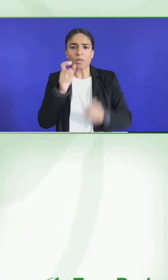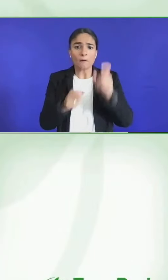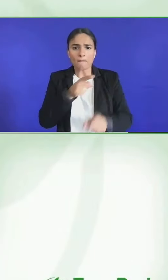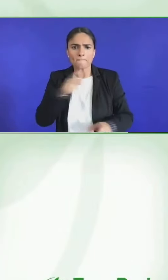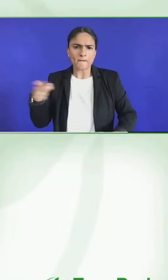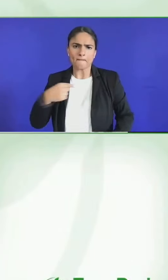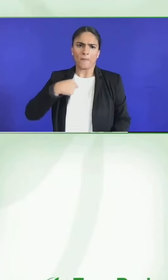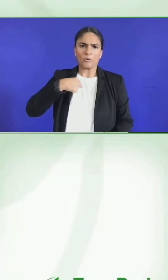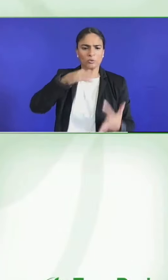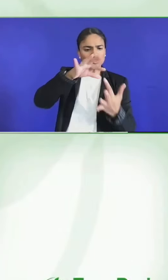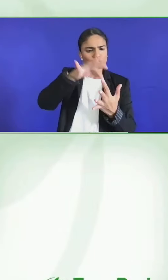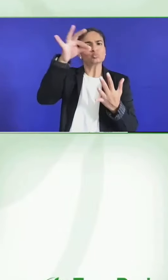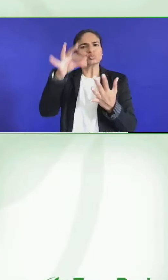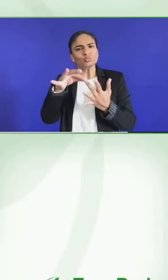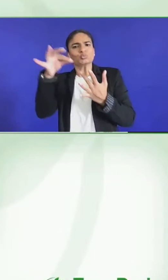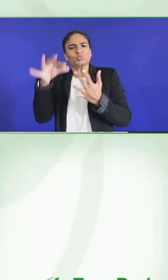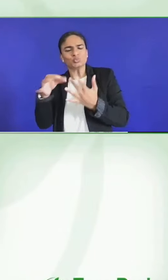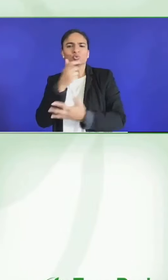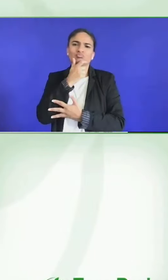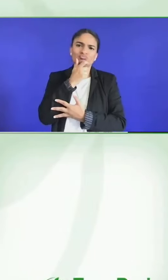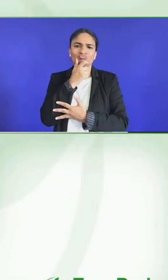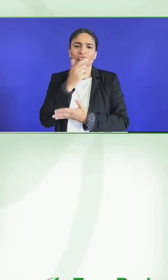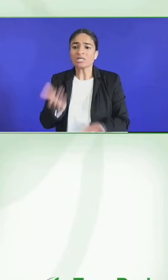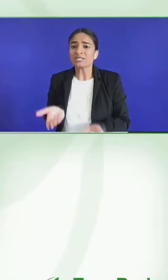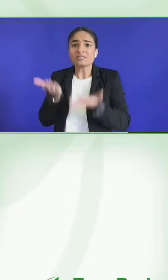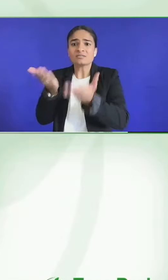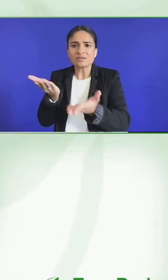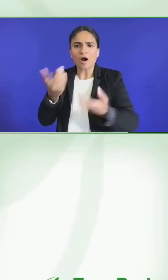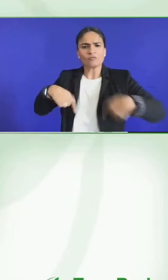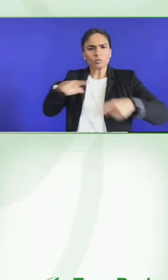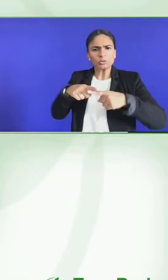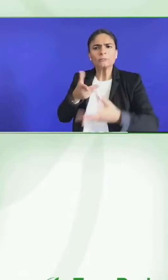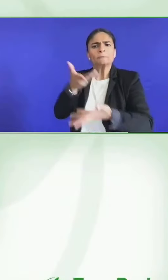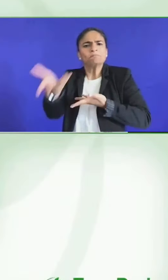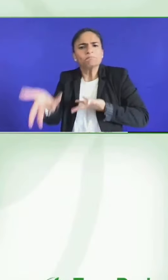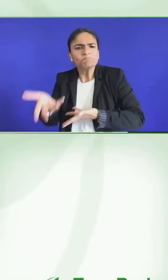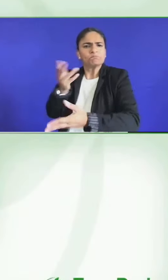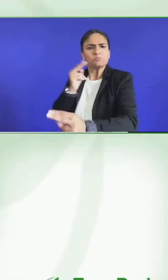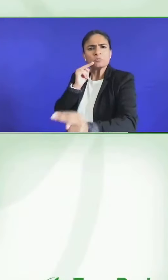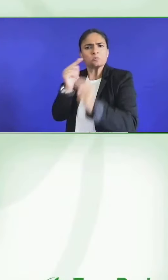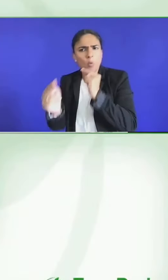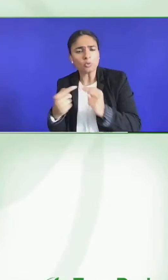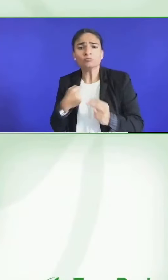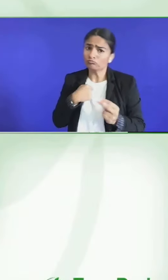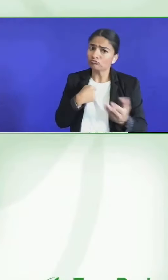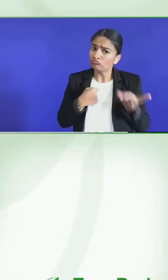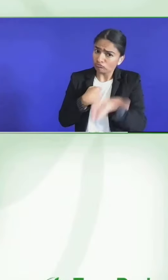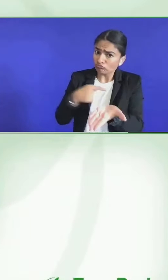We never used to do that, that was the most difficult thing for us I think.